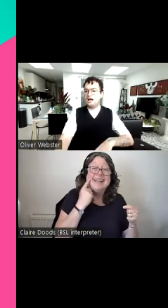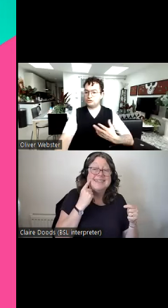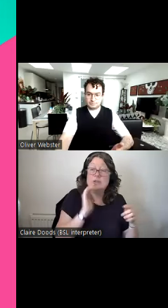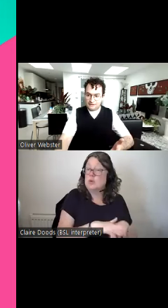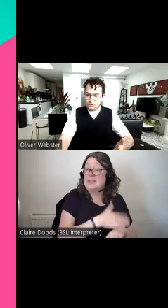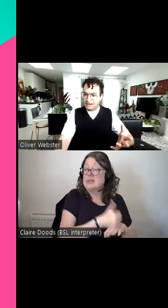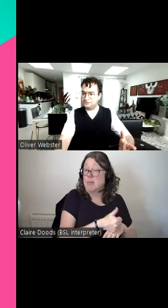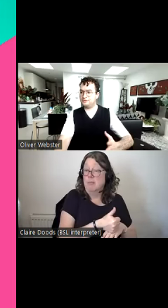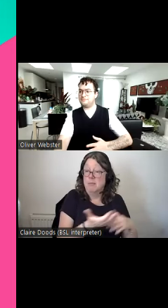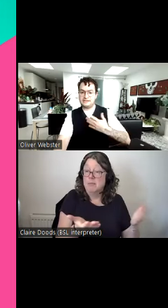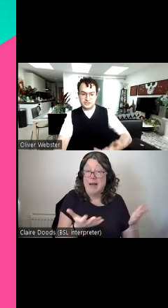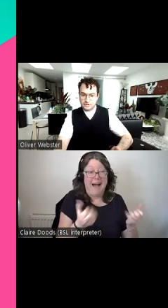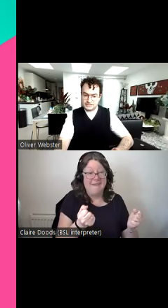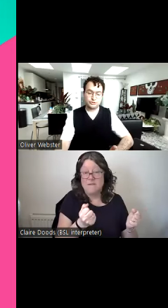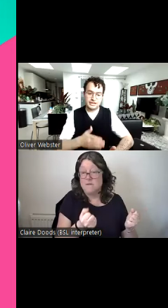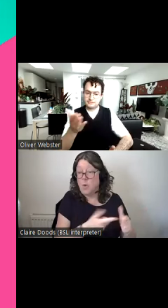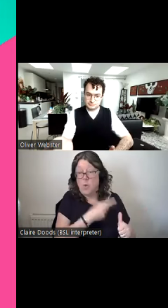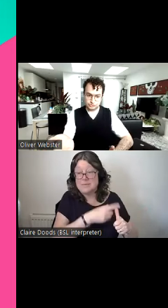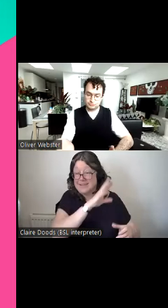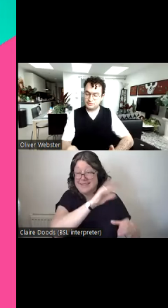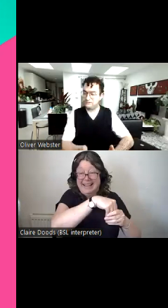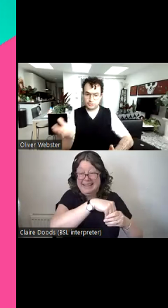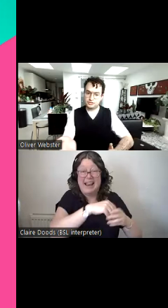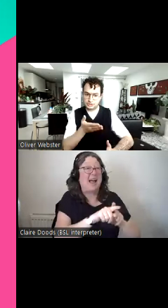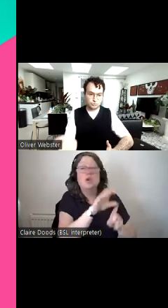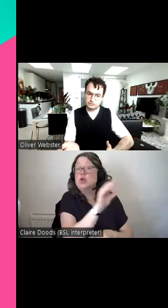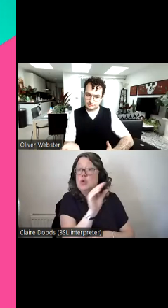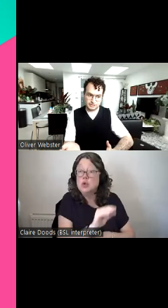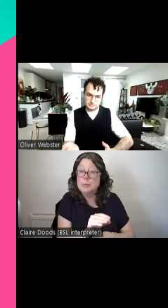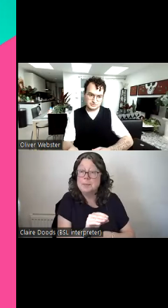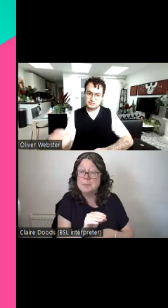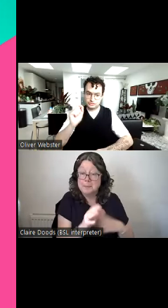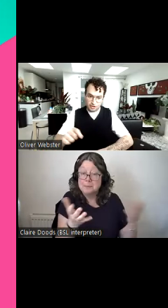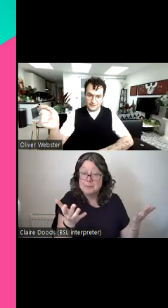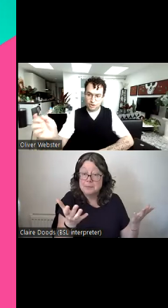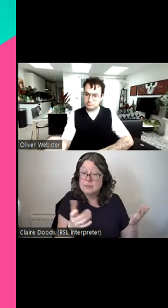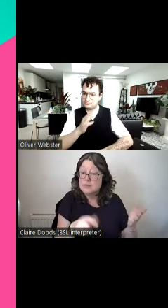A lot of platforms have them integrated, like Zoom. If you want to use the auto subtitles, you just turn them on.